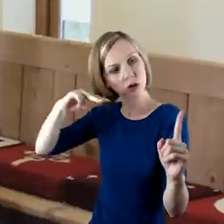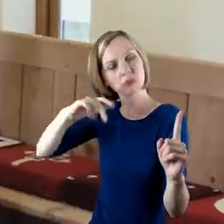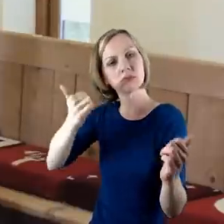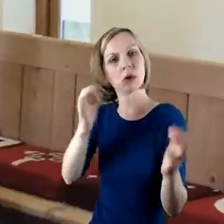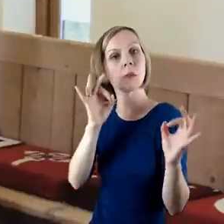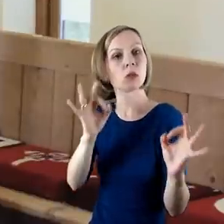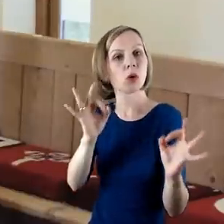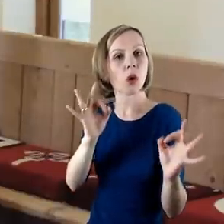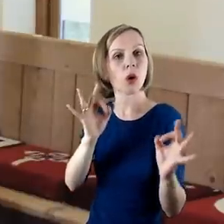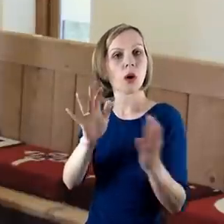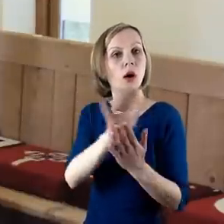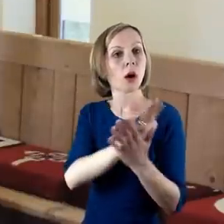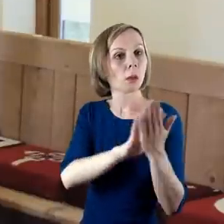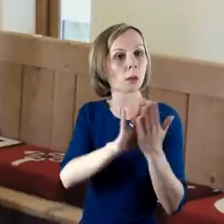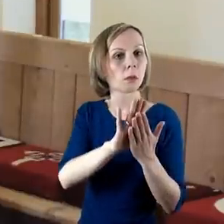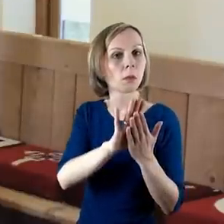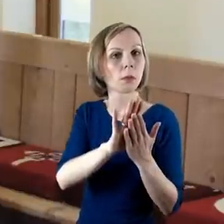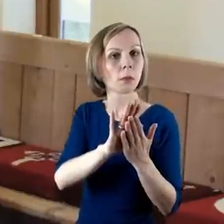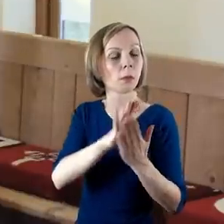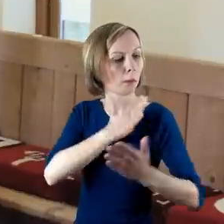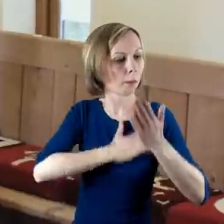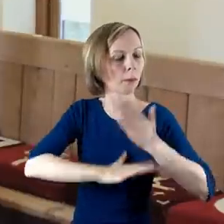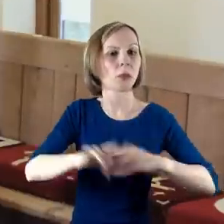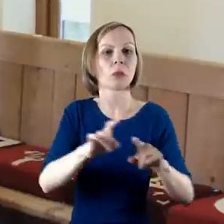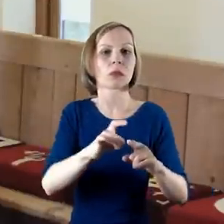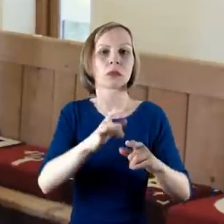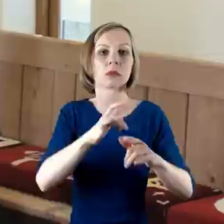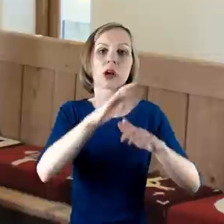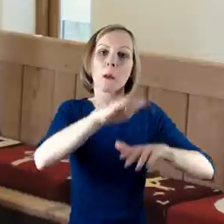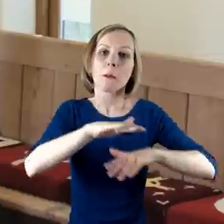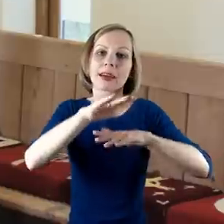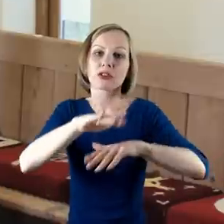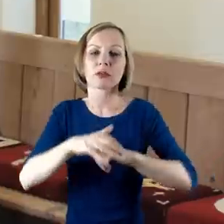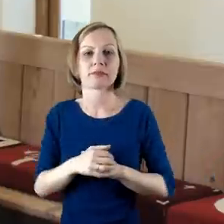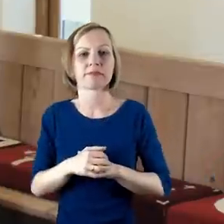While the roots of the word religion are unclear, I quite like the interpretation